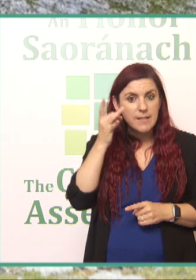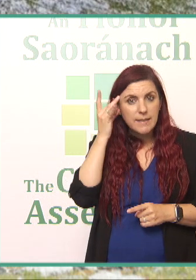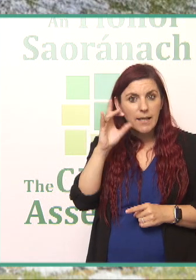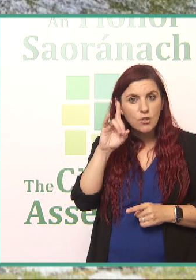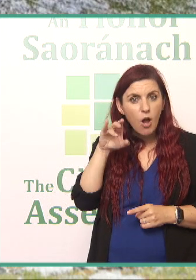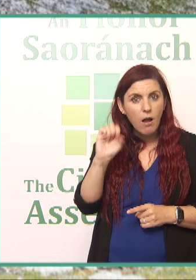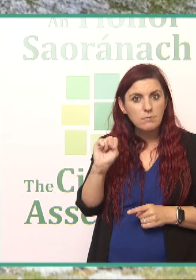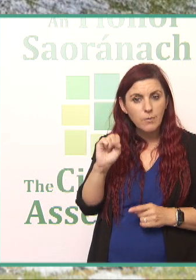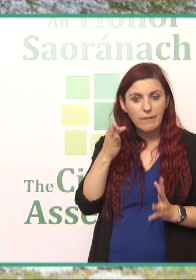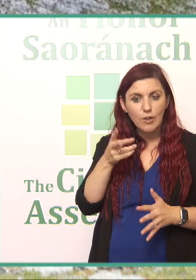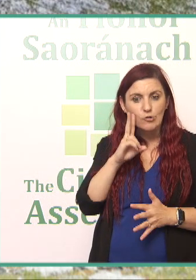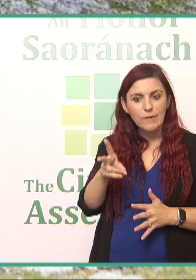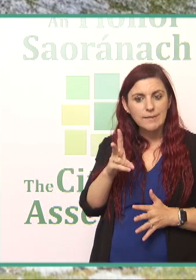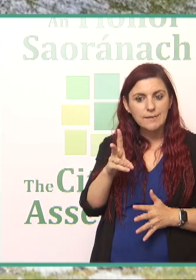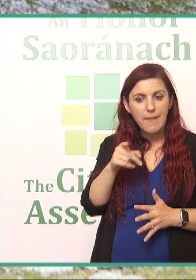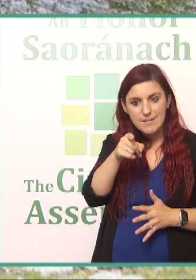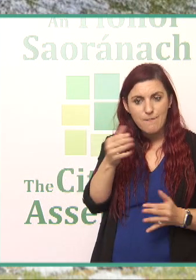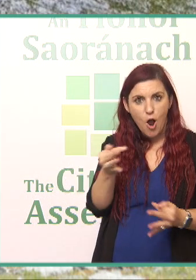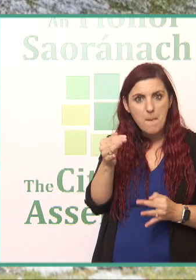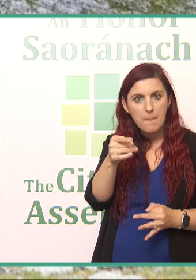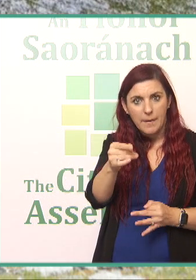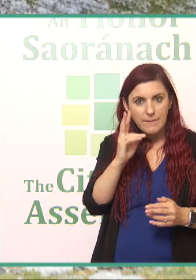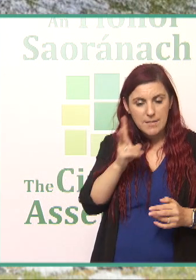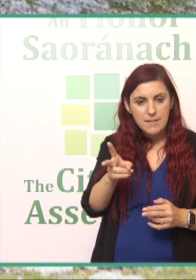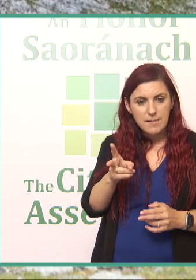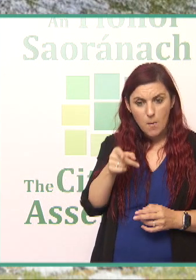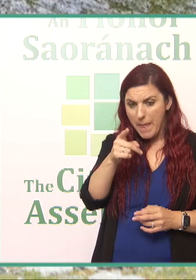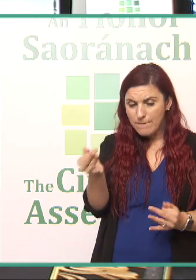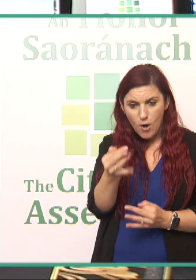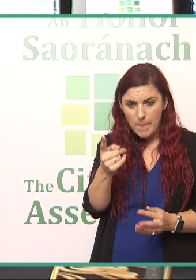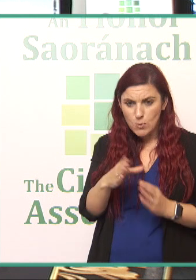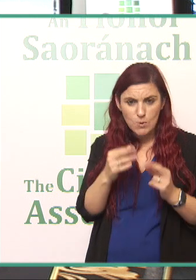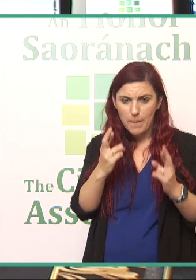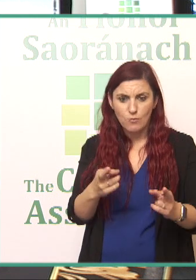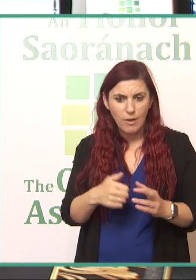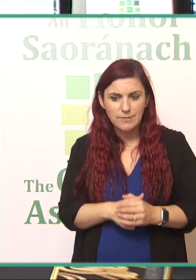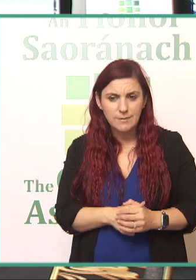he wanted to see when he came to Ireland that farm is doing something right now of all the pharmacies